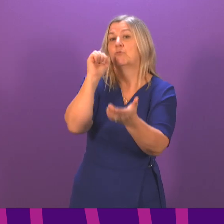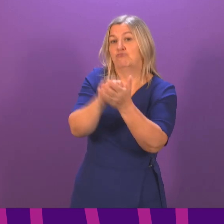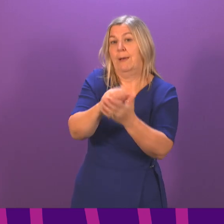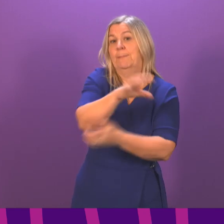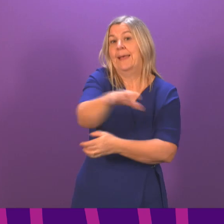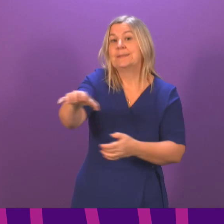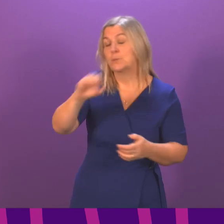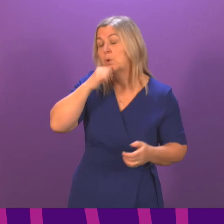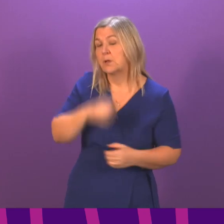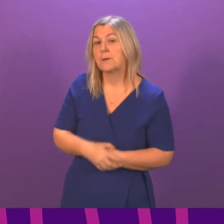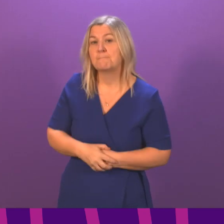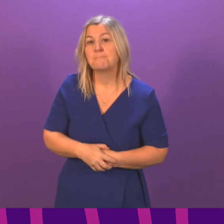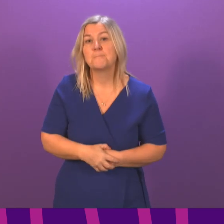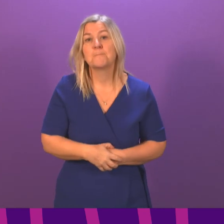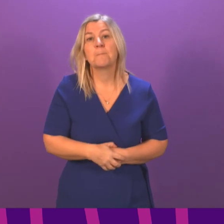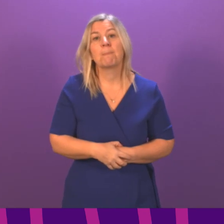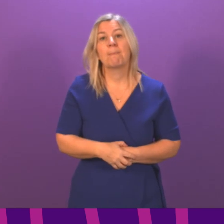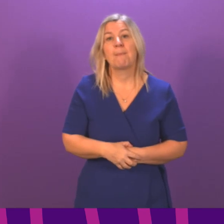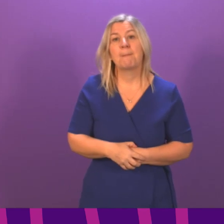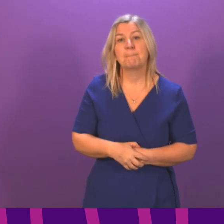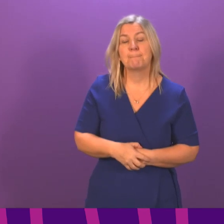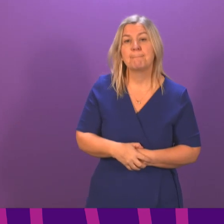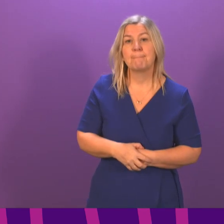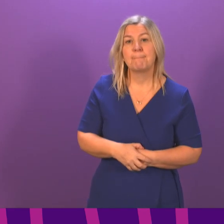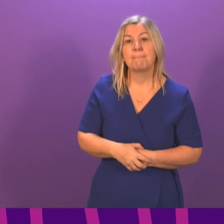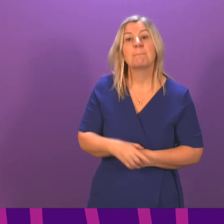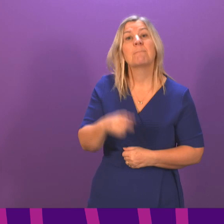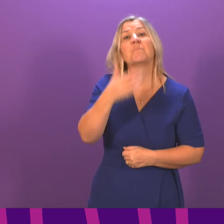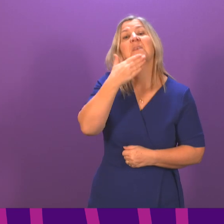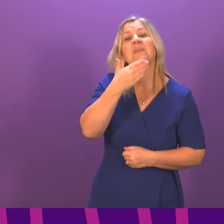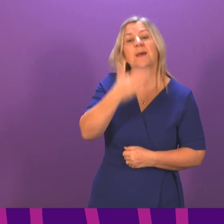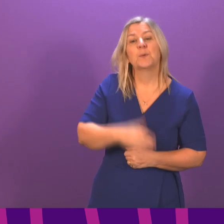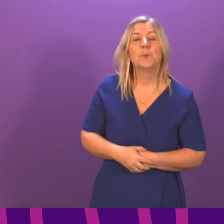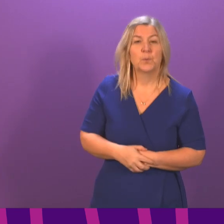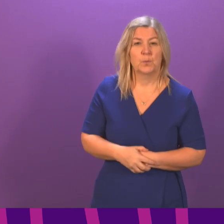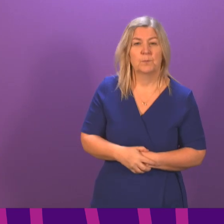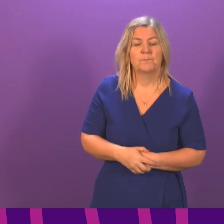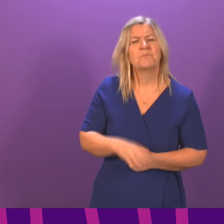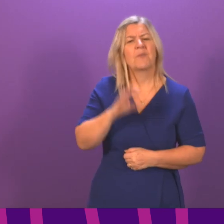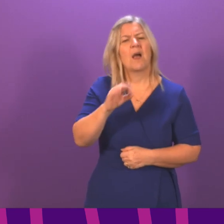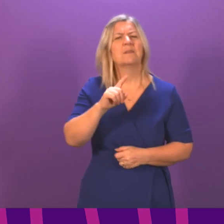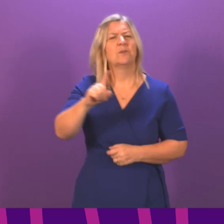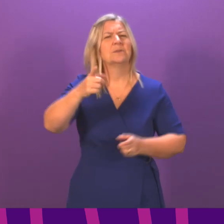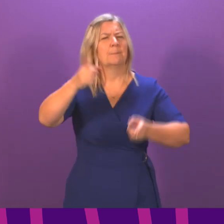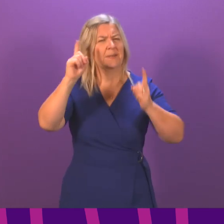7. James Kelly (Glasgow) (Lab): To ask the First Minister what action the